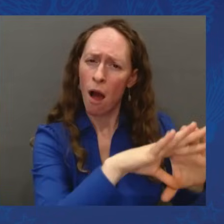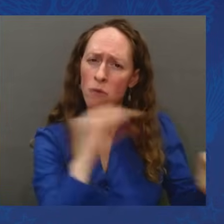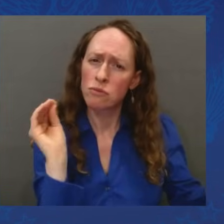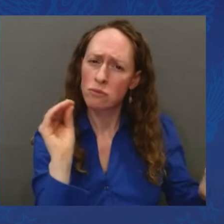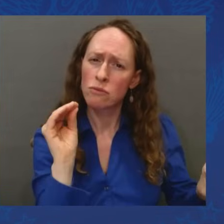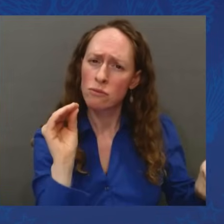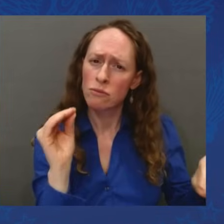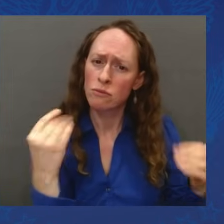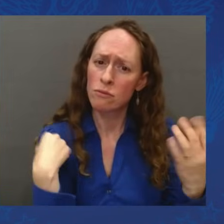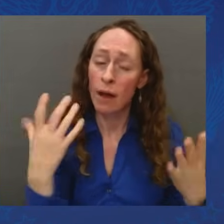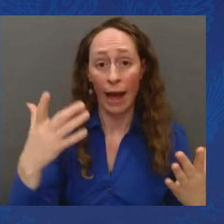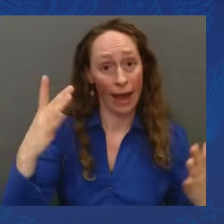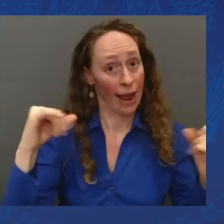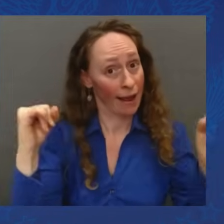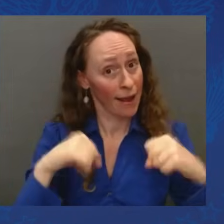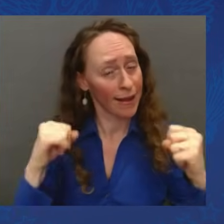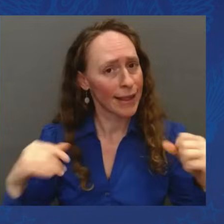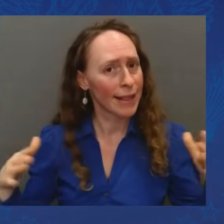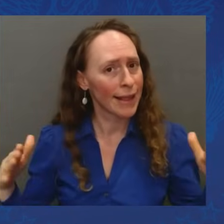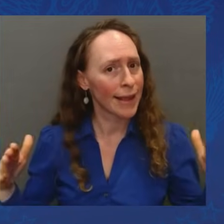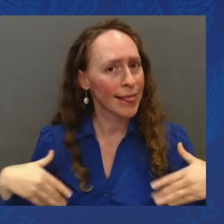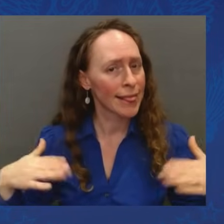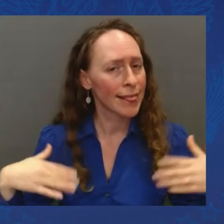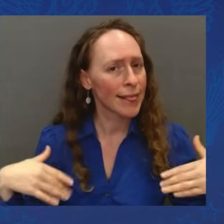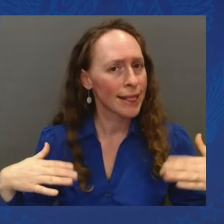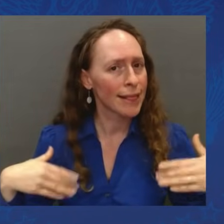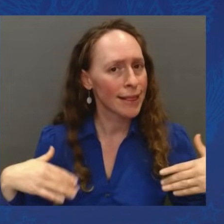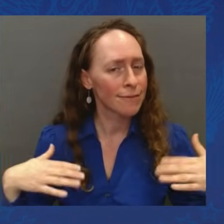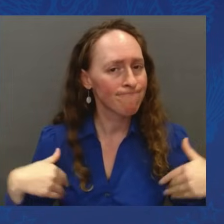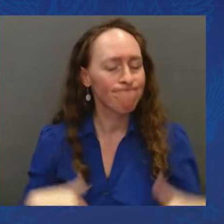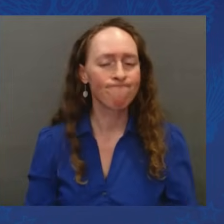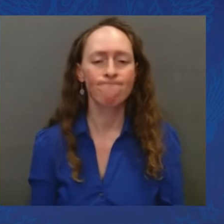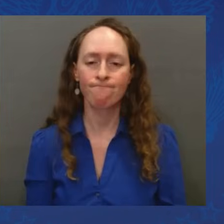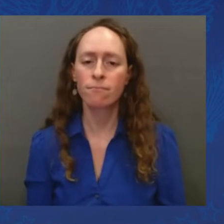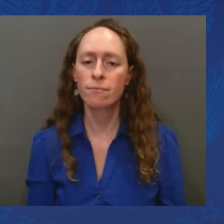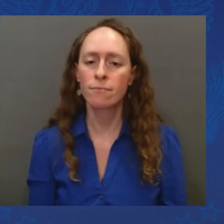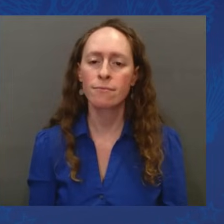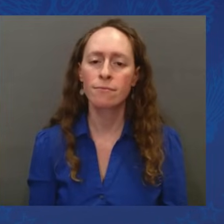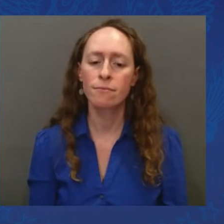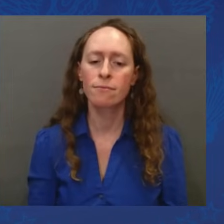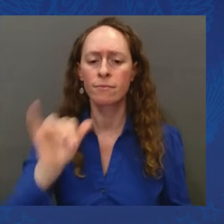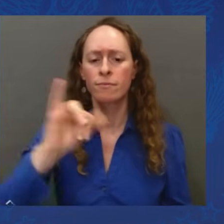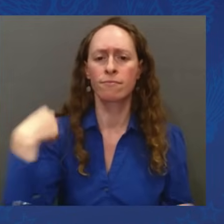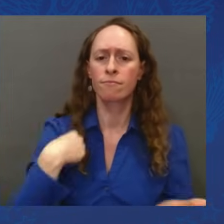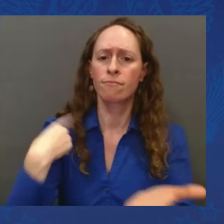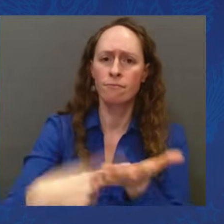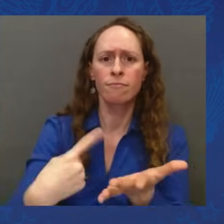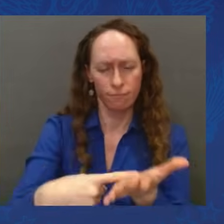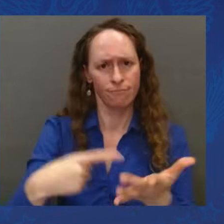It's clear that we object to Beijing's non-market economic practices and disadvantage --